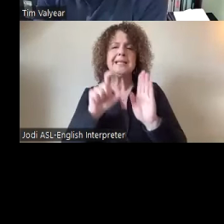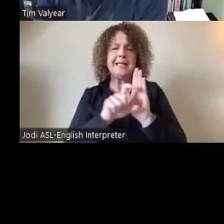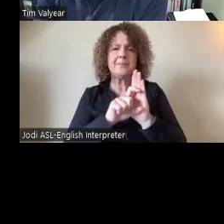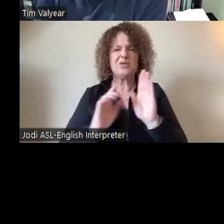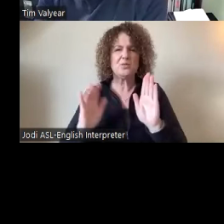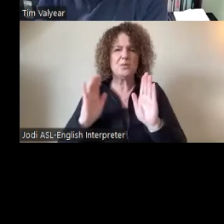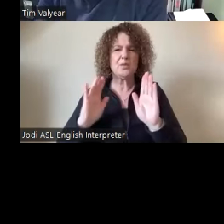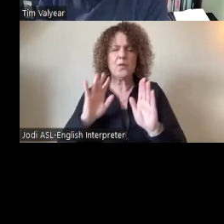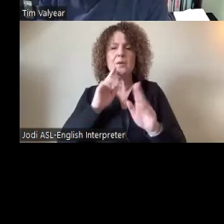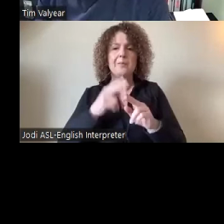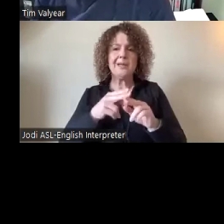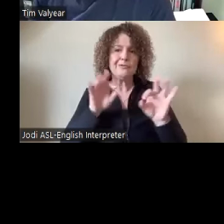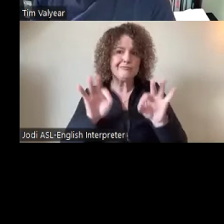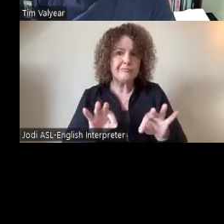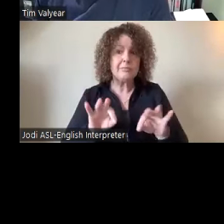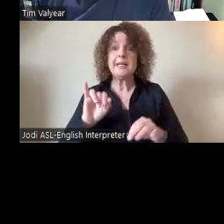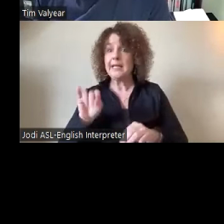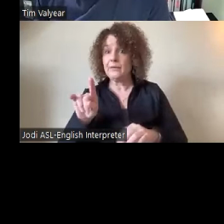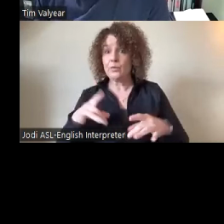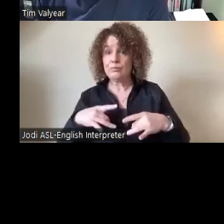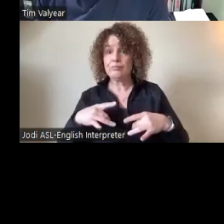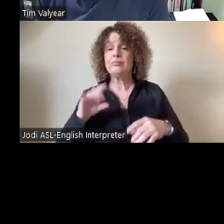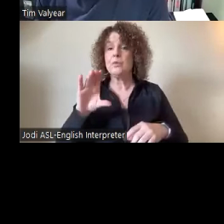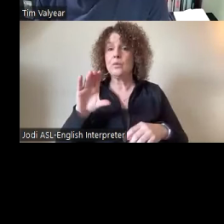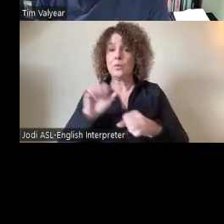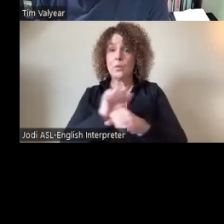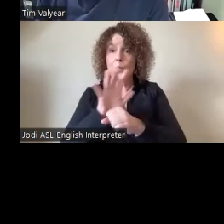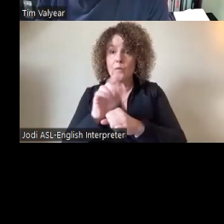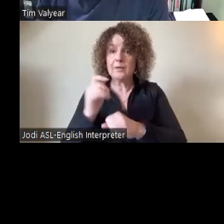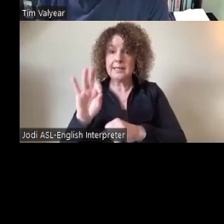subsequent slide. If you have -- these are based on